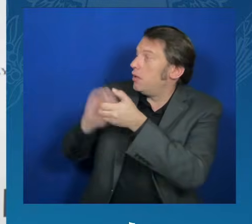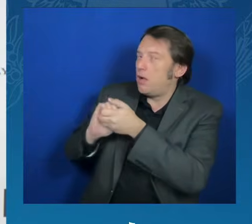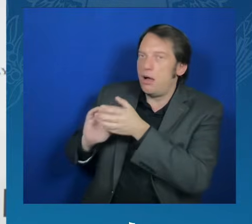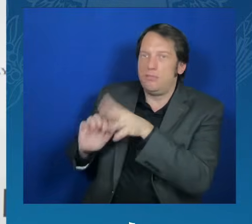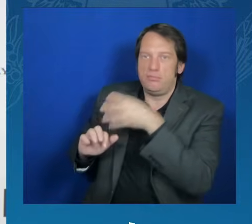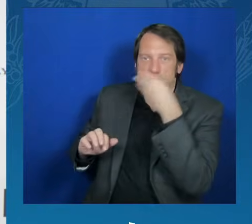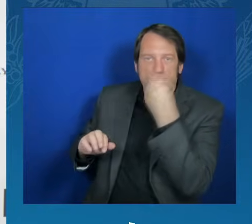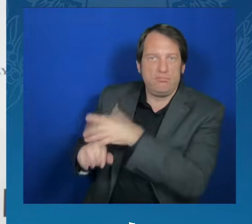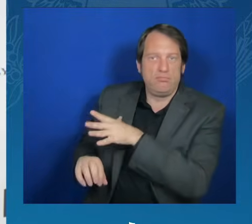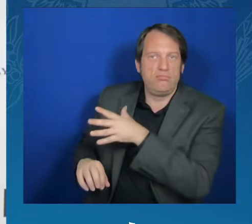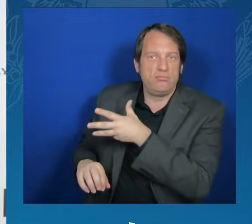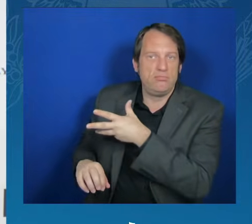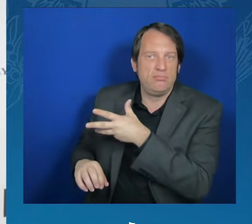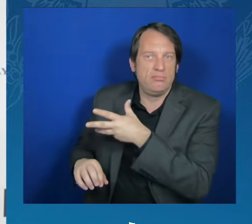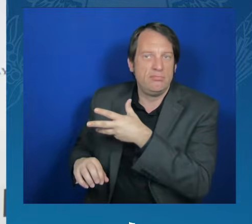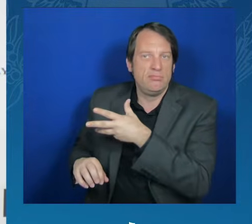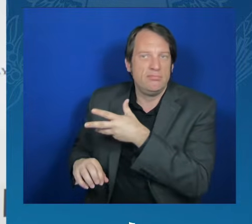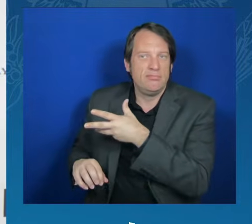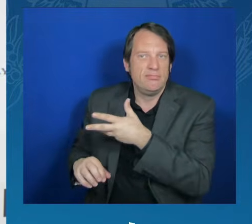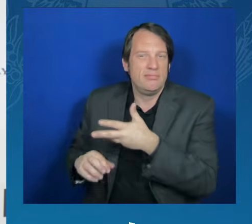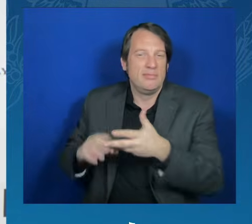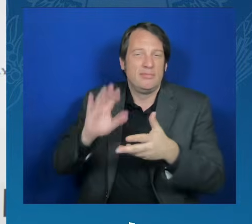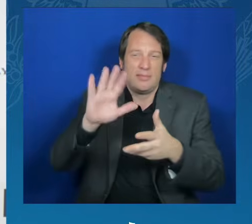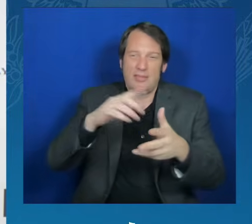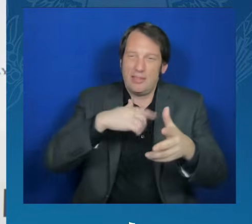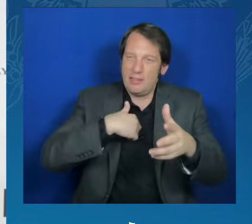Let me be clear: That worldview is dangerous,